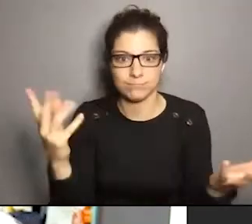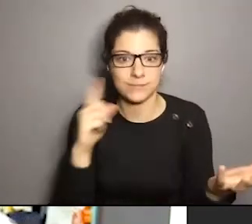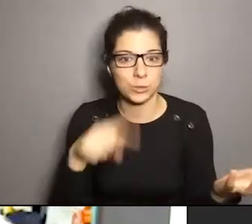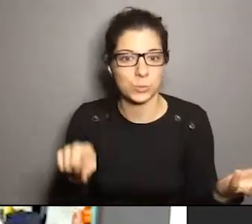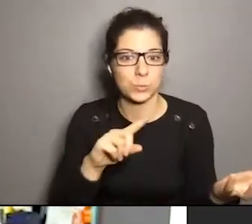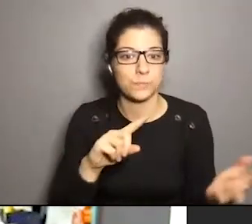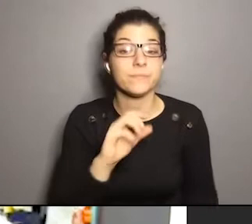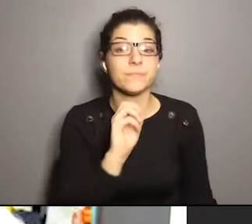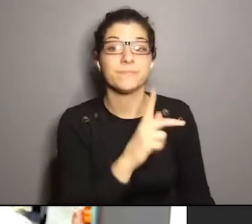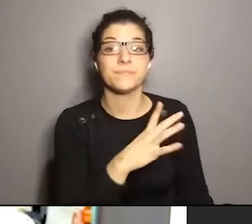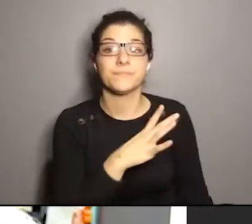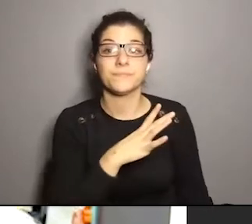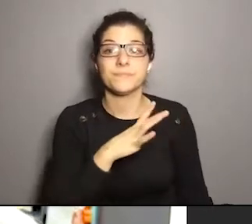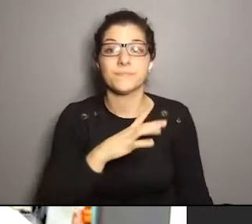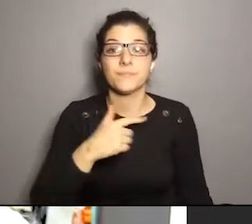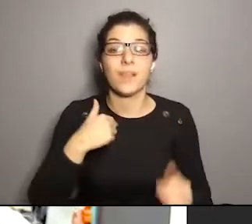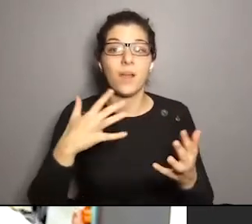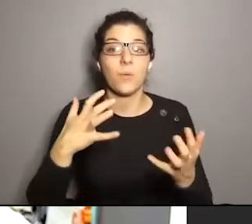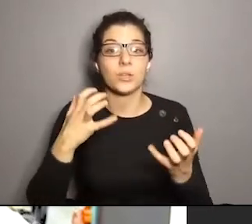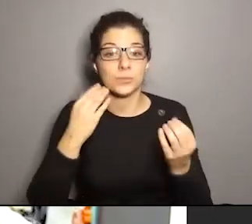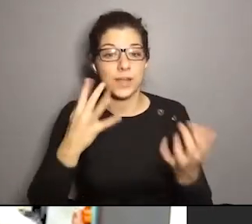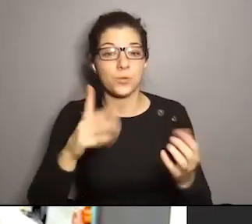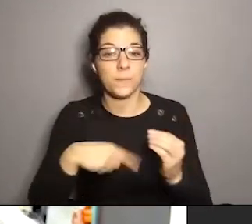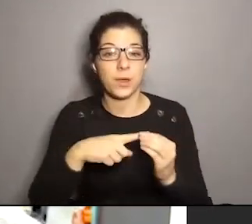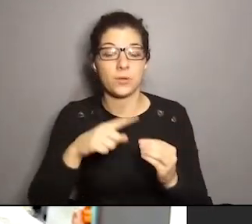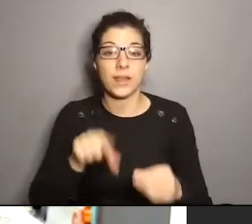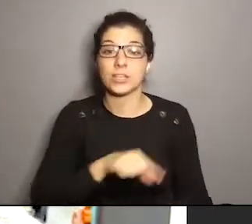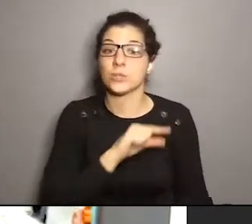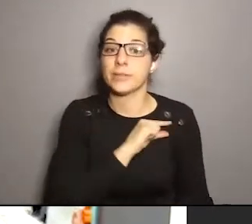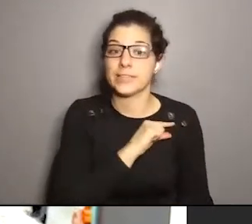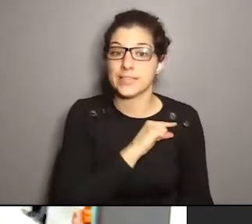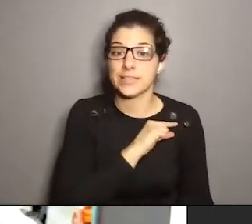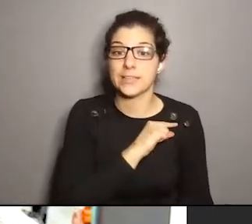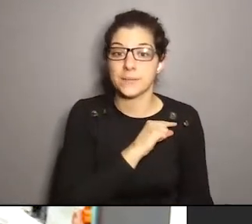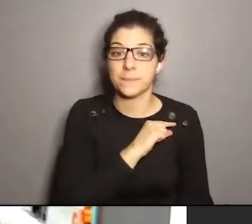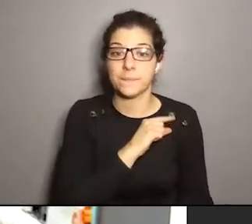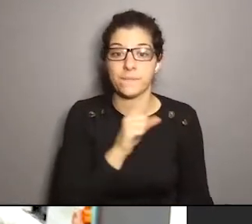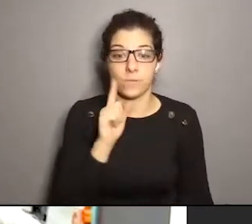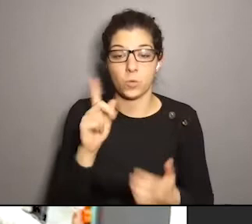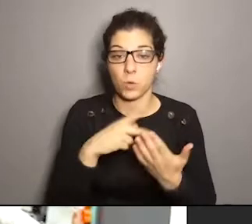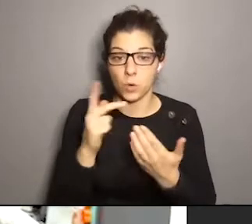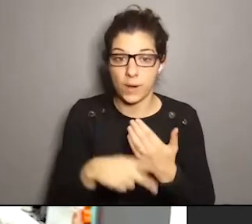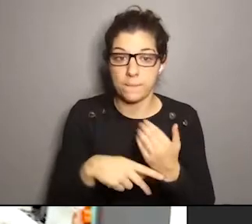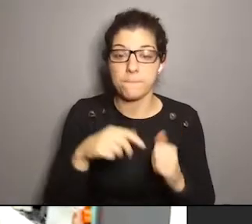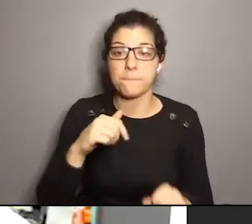Okay. Well, I'd like to tell you a little bit about the eligibility for our program. First of all,